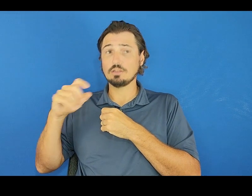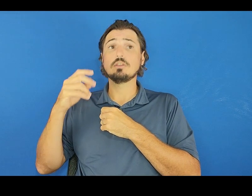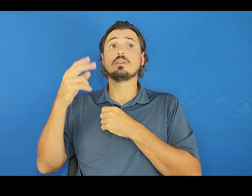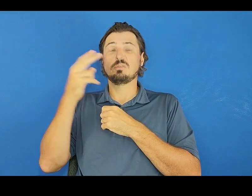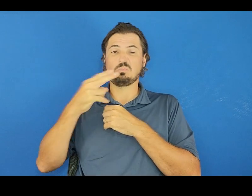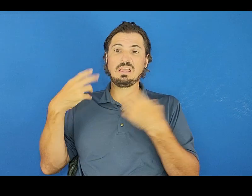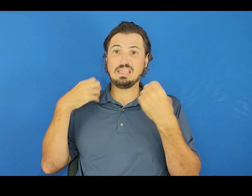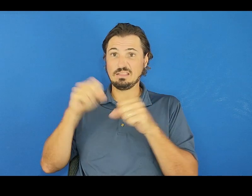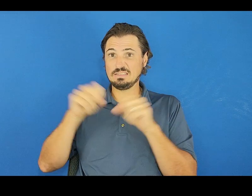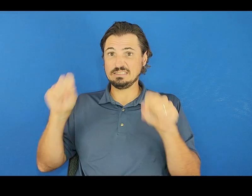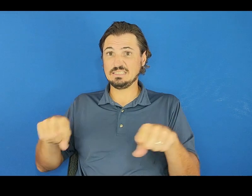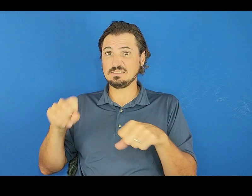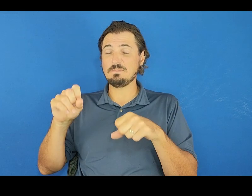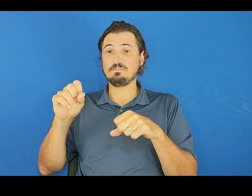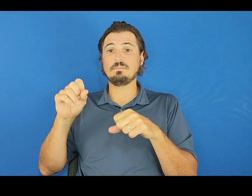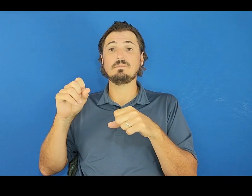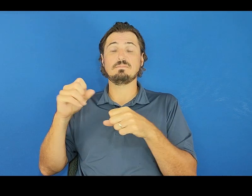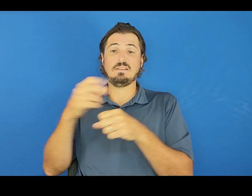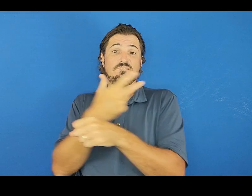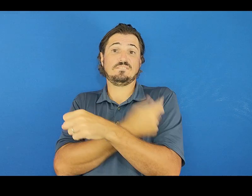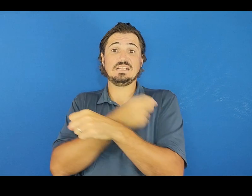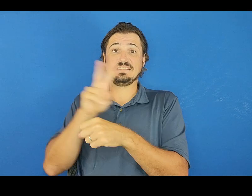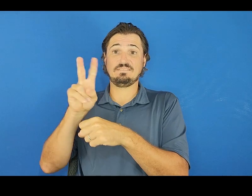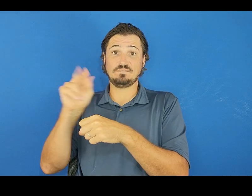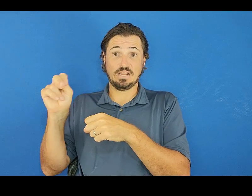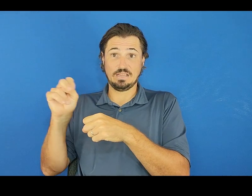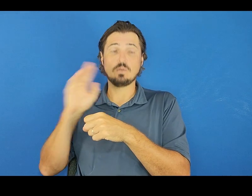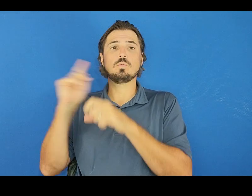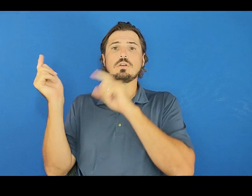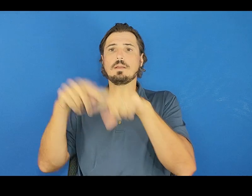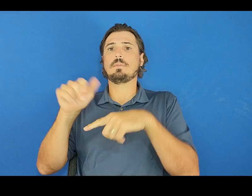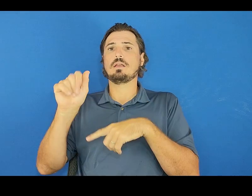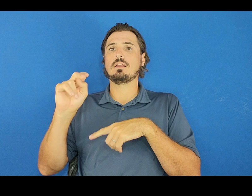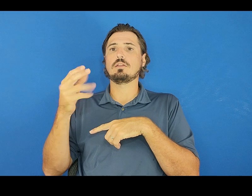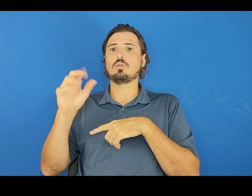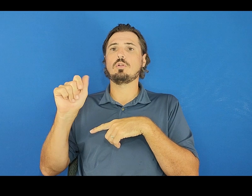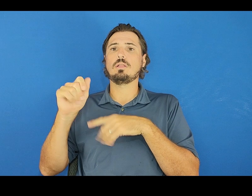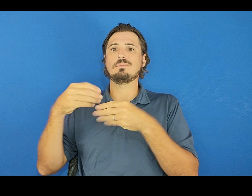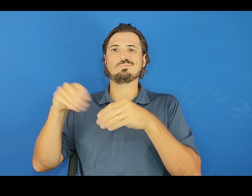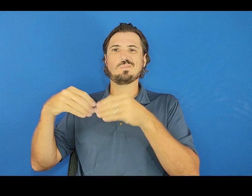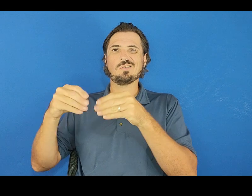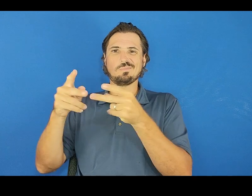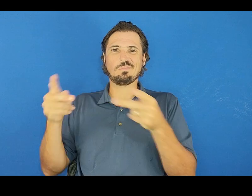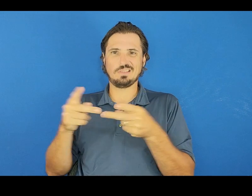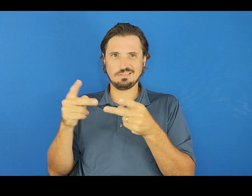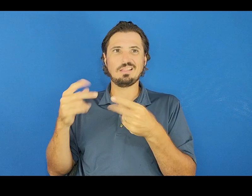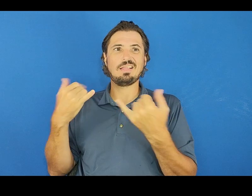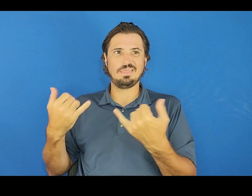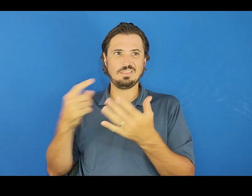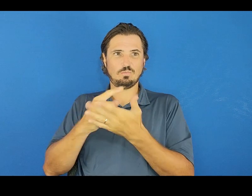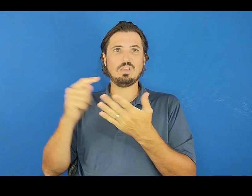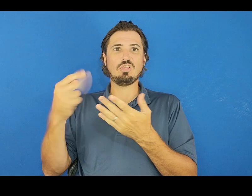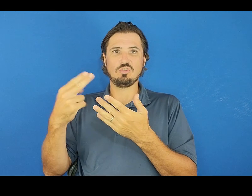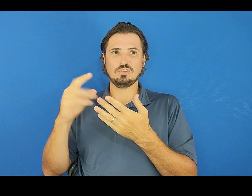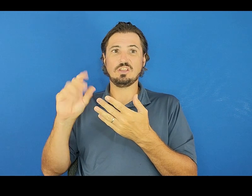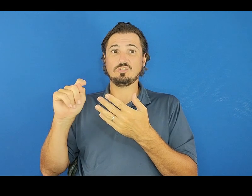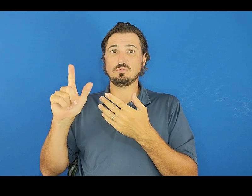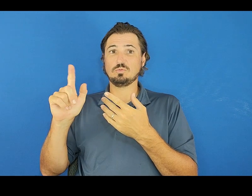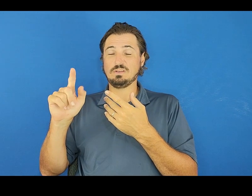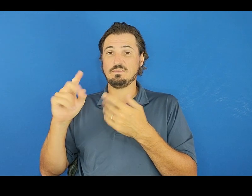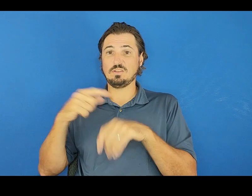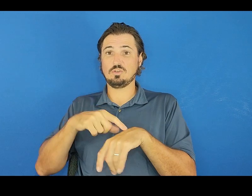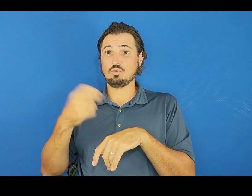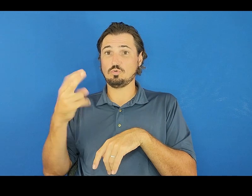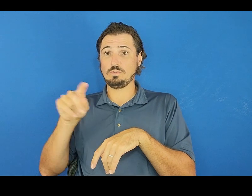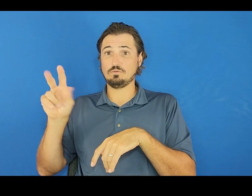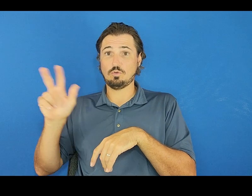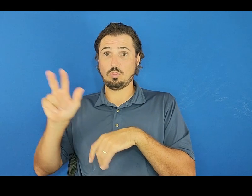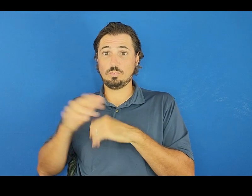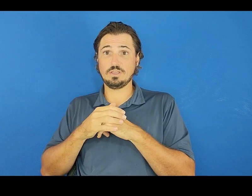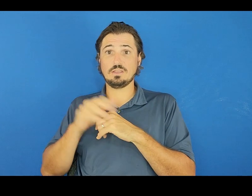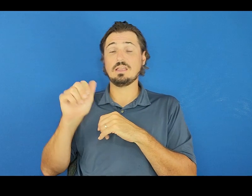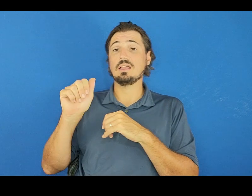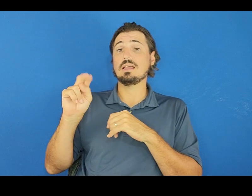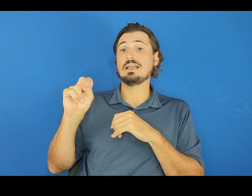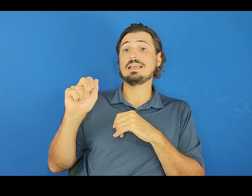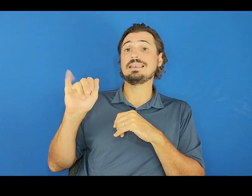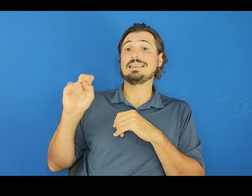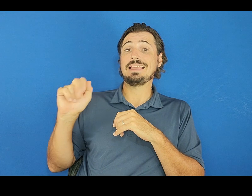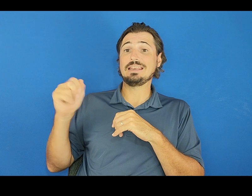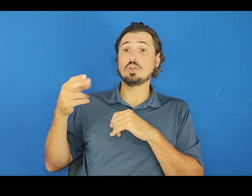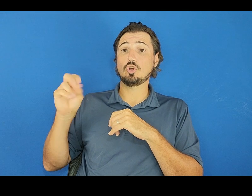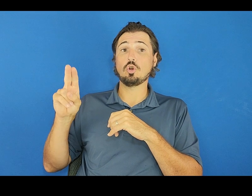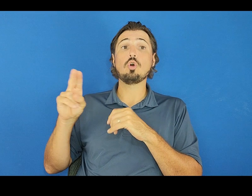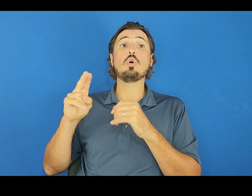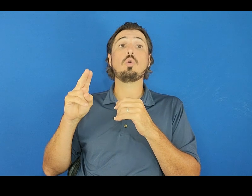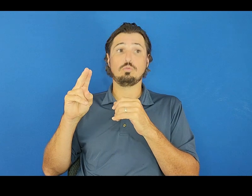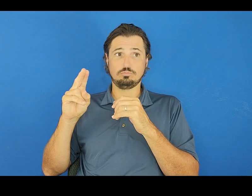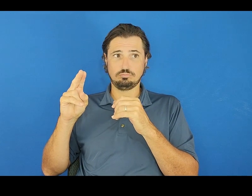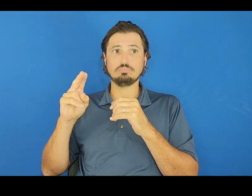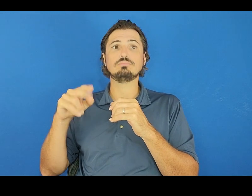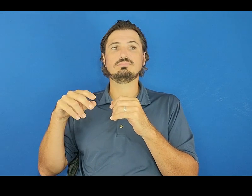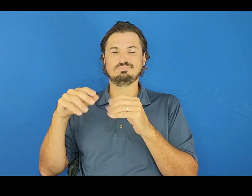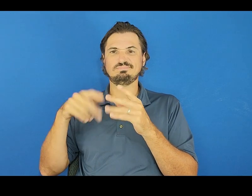The Wilcox and Hawaii Health Systems mobile vaccine van will be coming to Anahola Marketplace this Thursday, October 21, from noon to 3; the Anaina Hou Community Park in